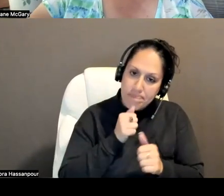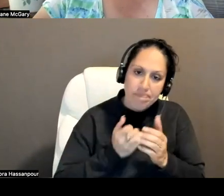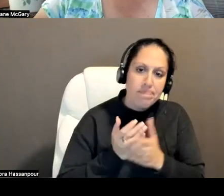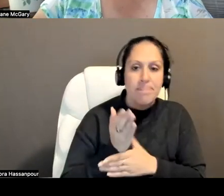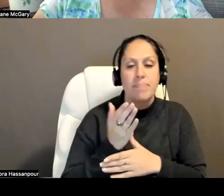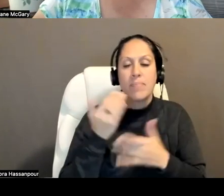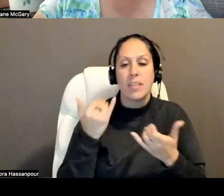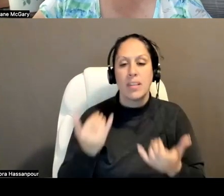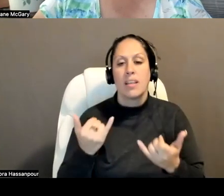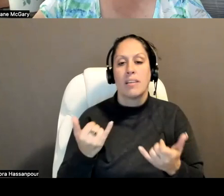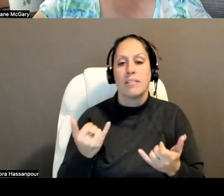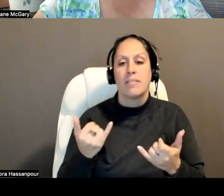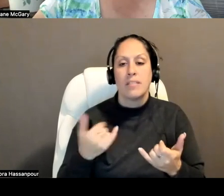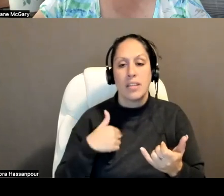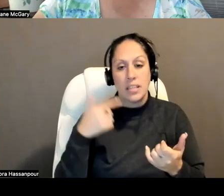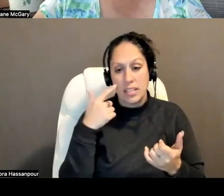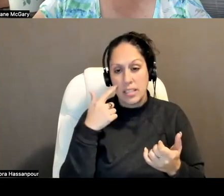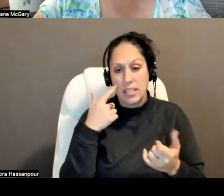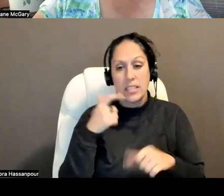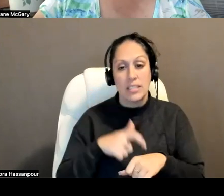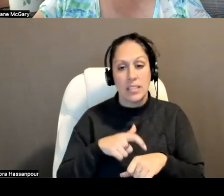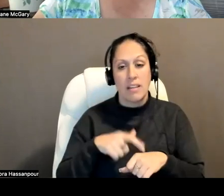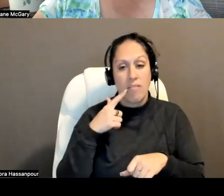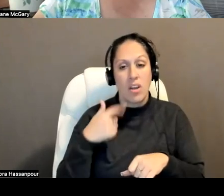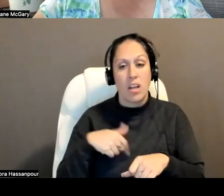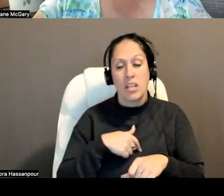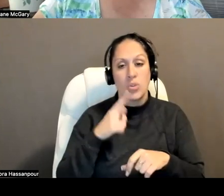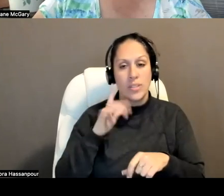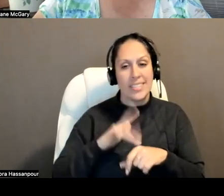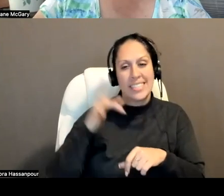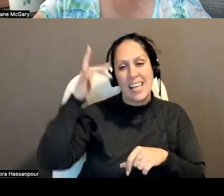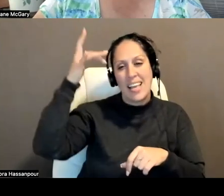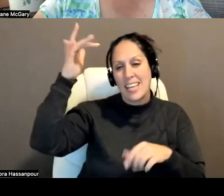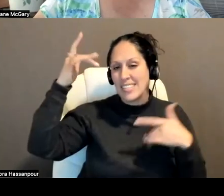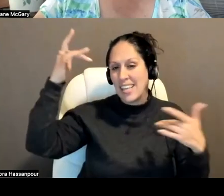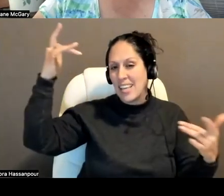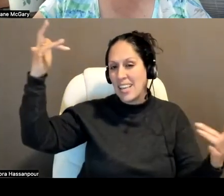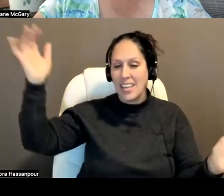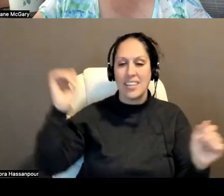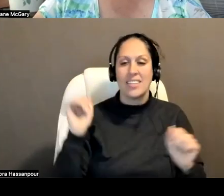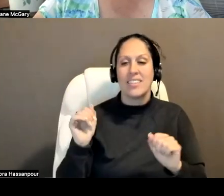now, you know, and I think it is time for us to shine, and in fact, actually, um, in in the